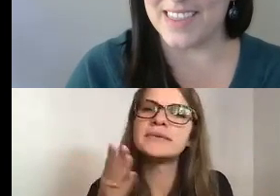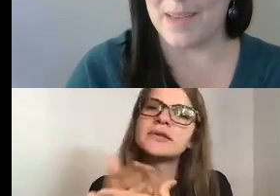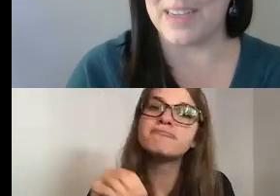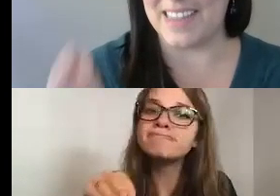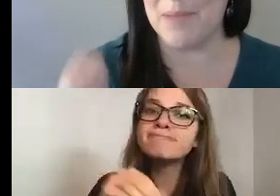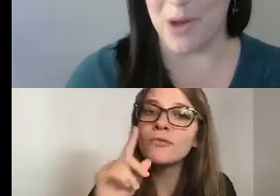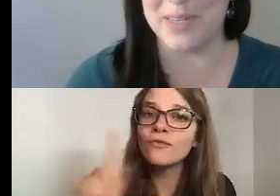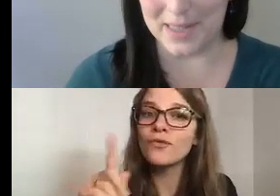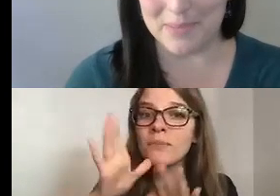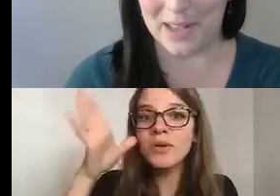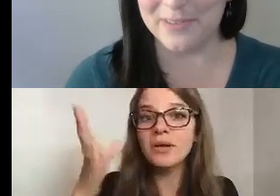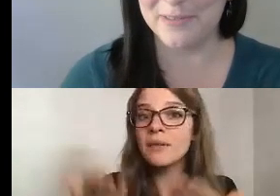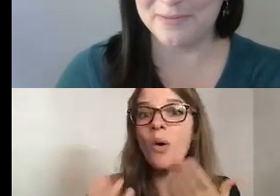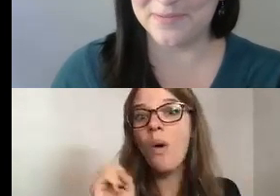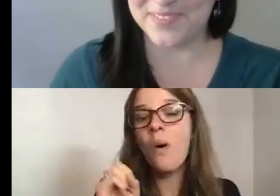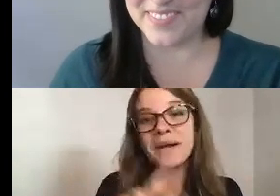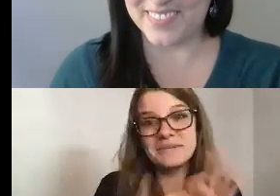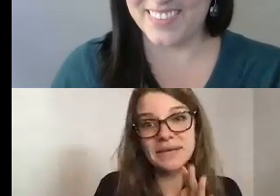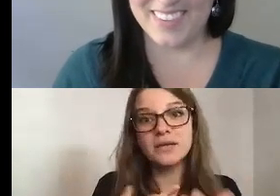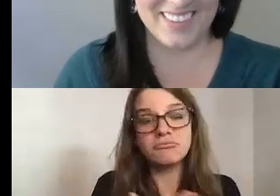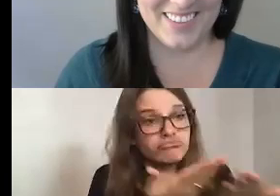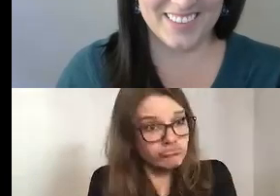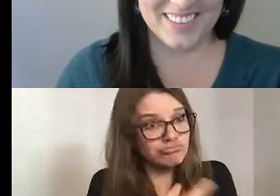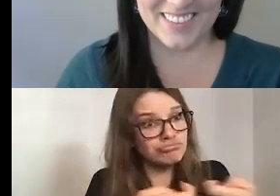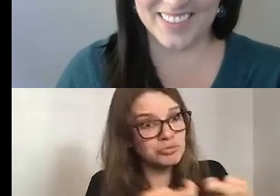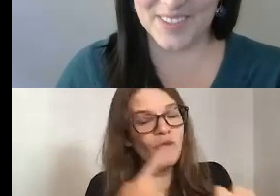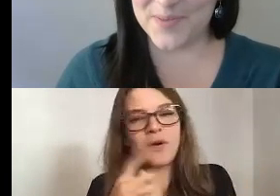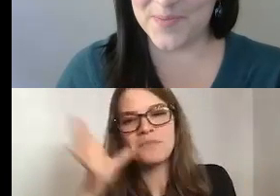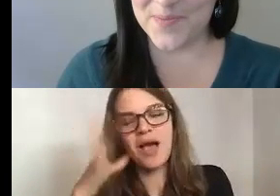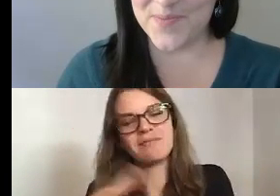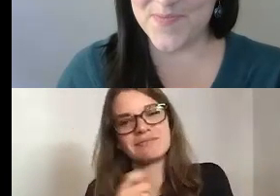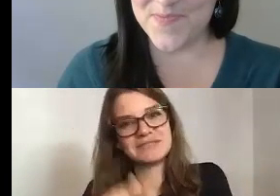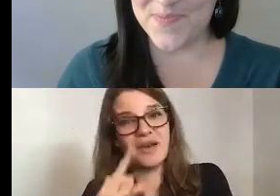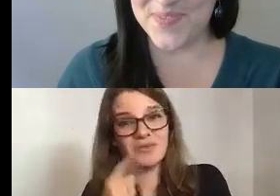then getting that moment to themselves. Ally: yeah absolutely I think you you kind of highlighted